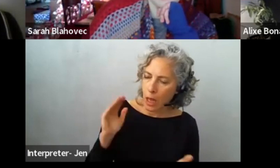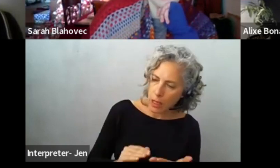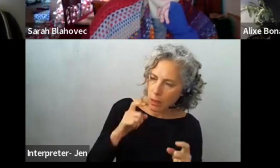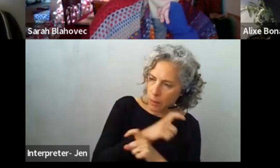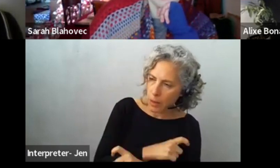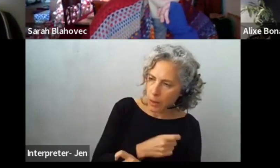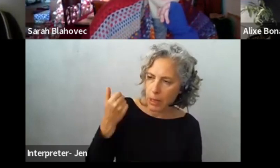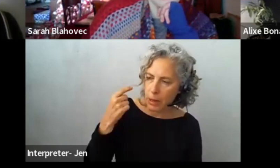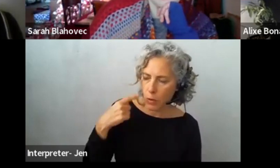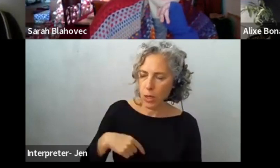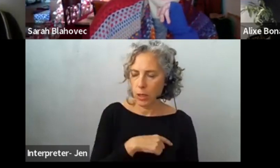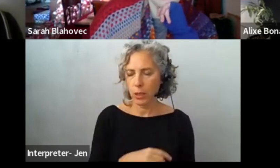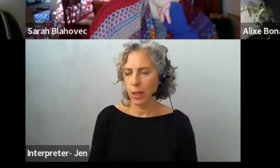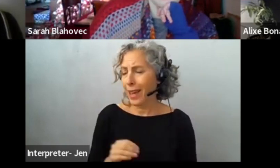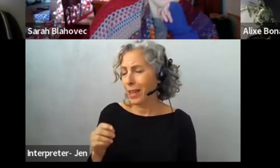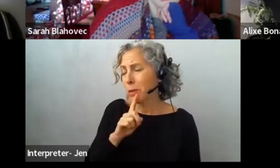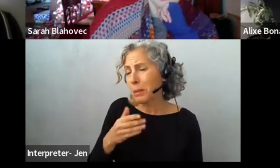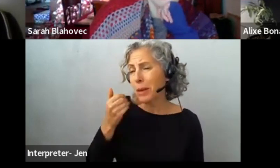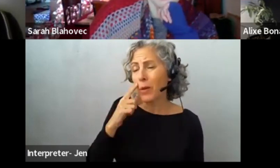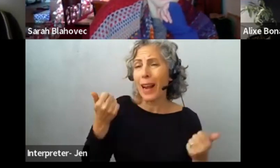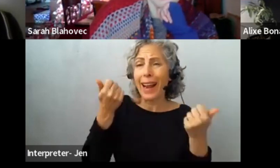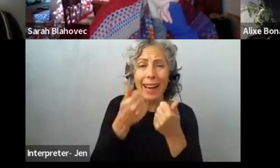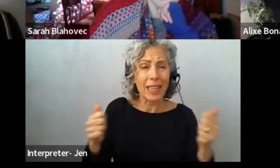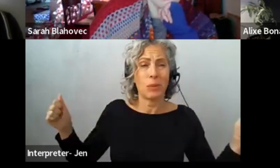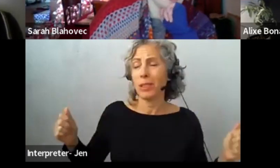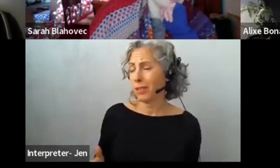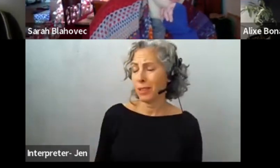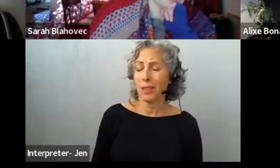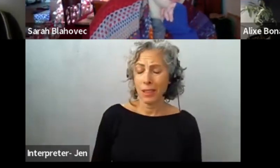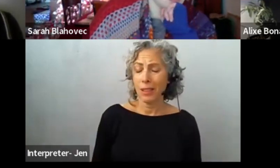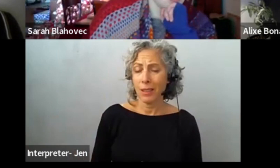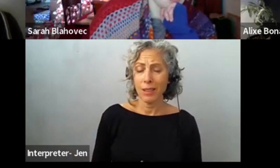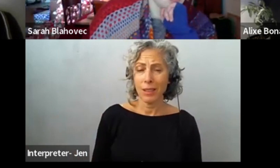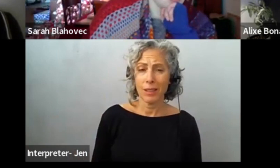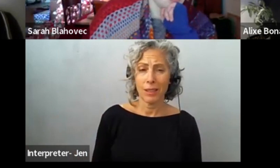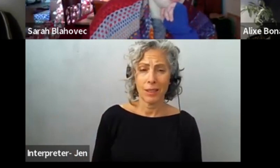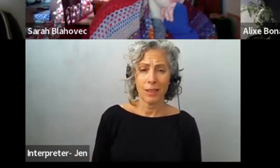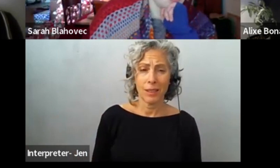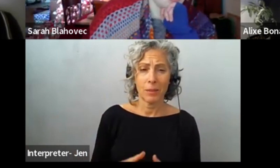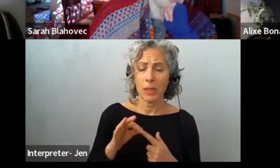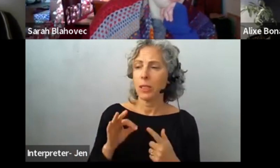better it is for anyone, especially when we look at, you know, VM generation, millennials